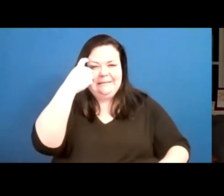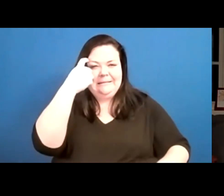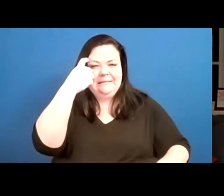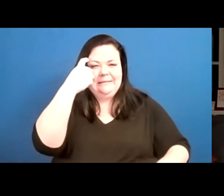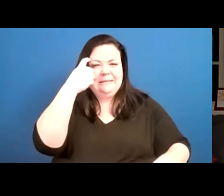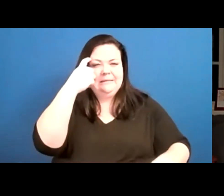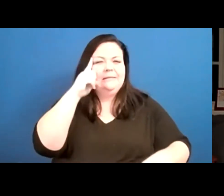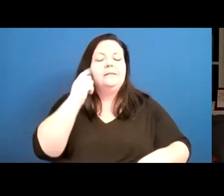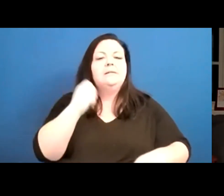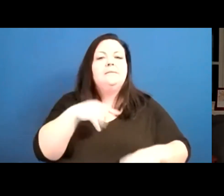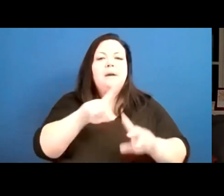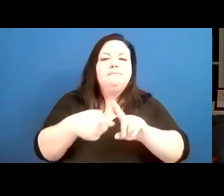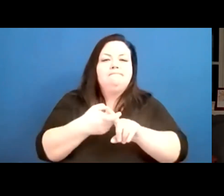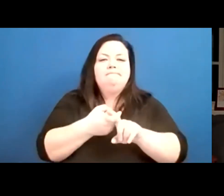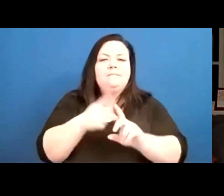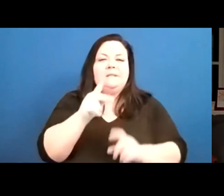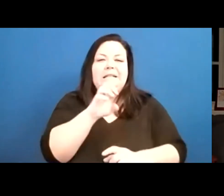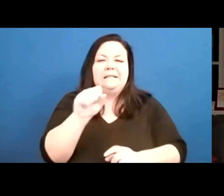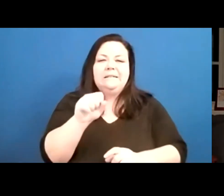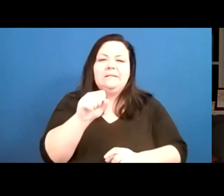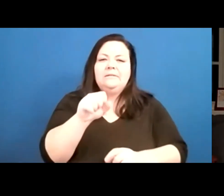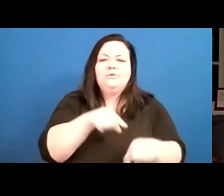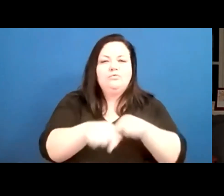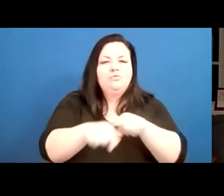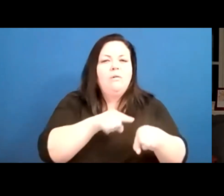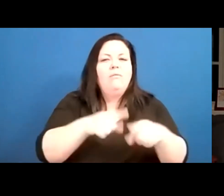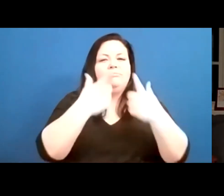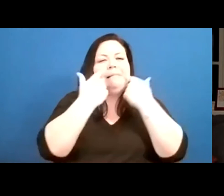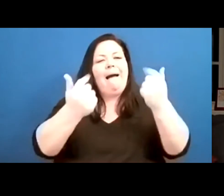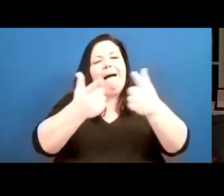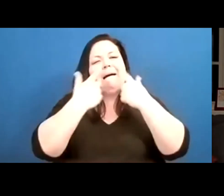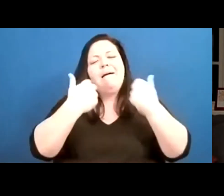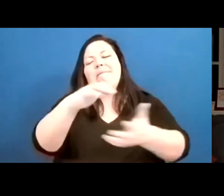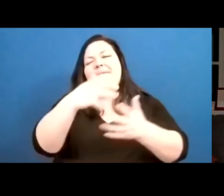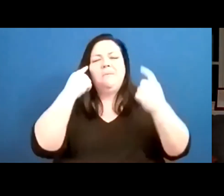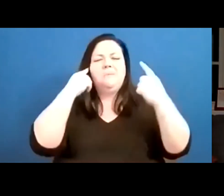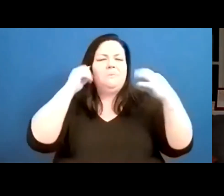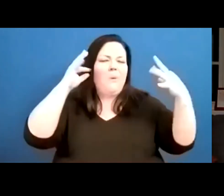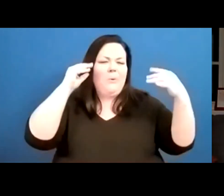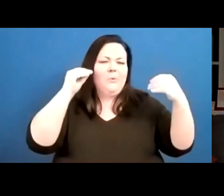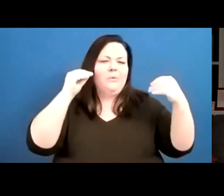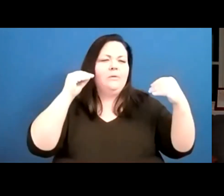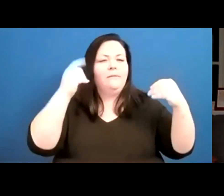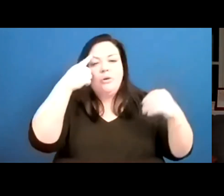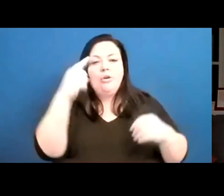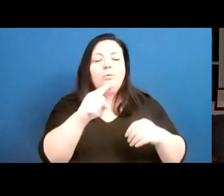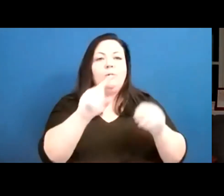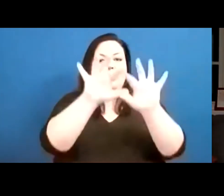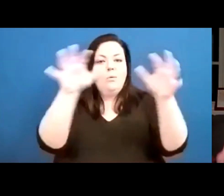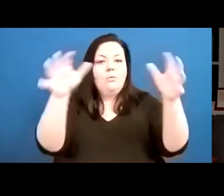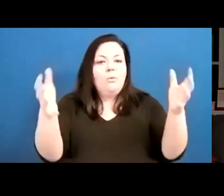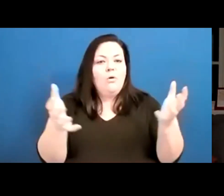floss behind knees, drop socks, laugh so hard my ears pop. for you i learn the word hirsute.//